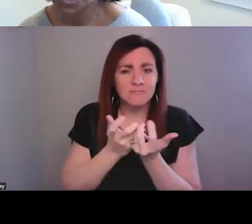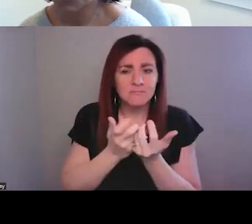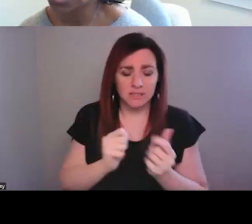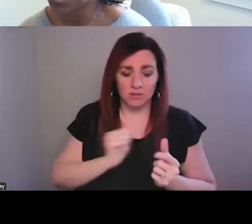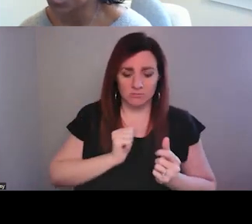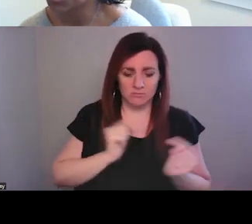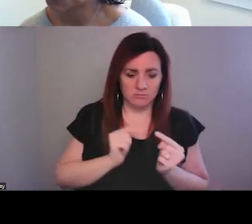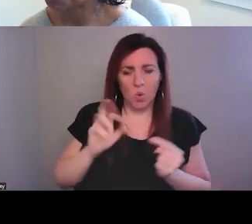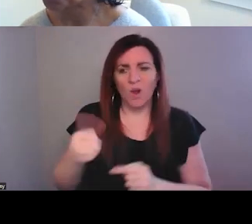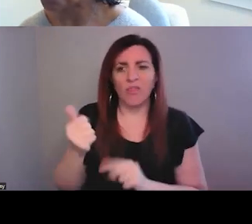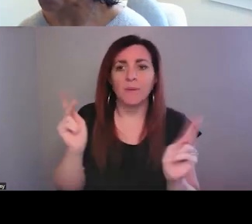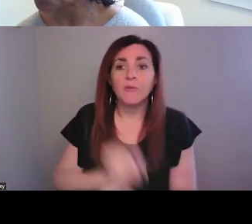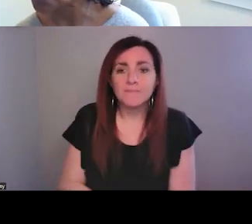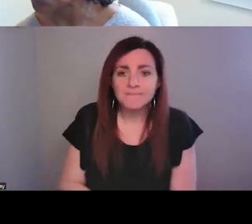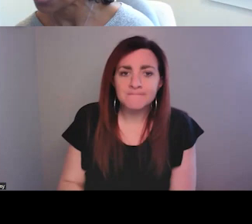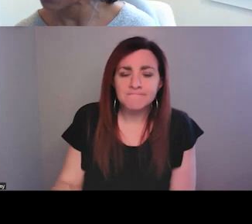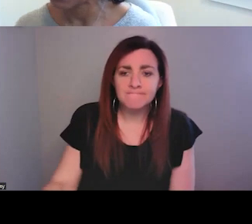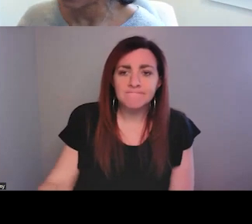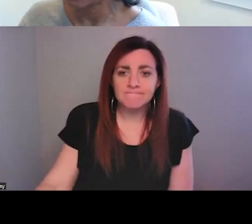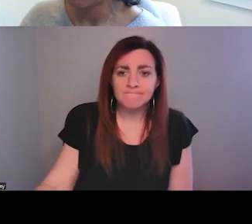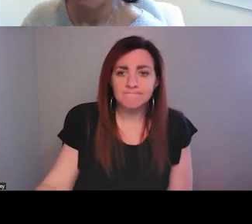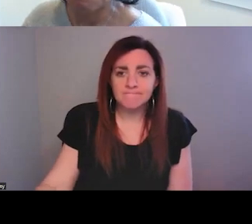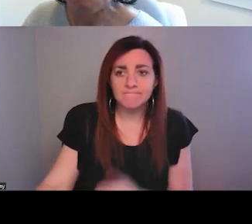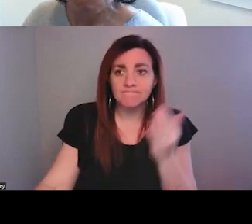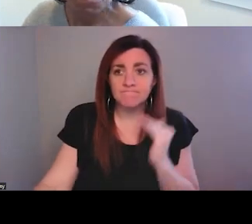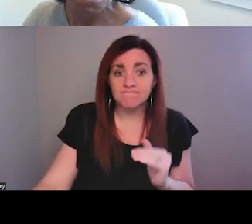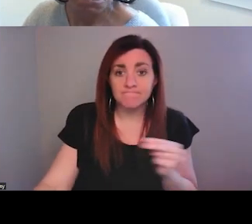SELF OR OTHERS. NEXT SLIDE.